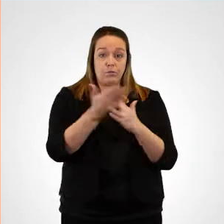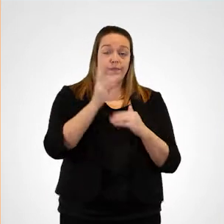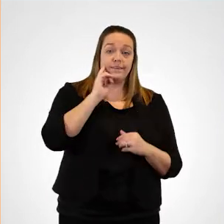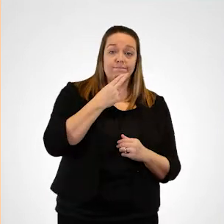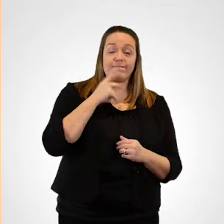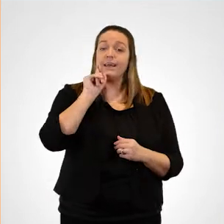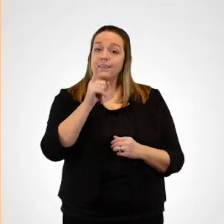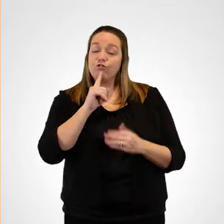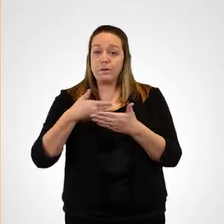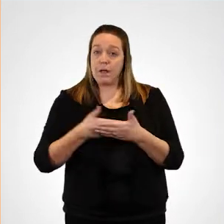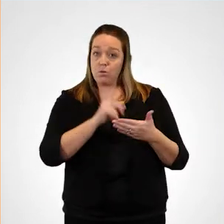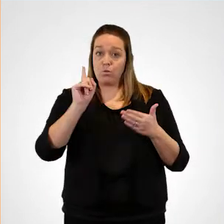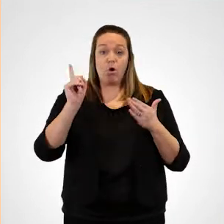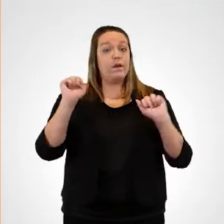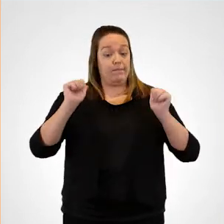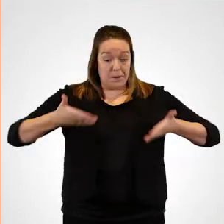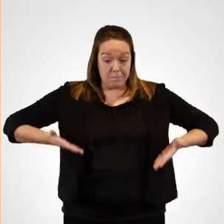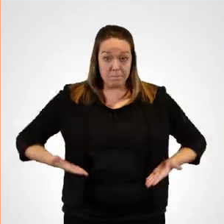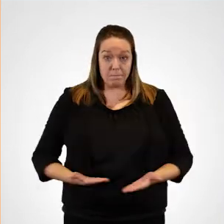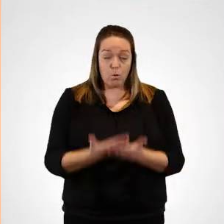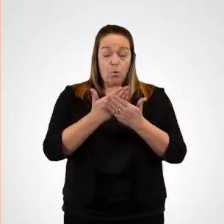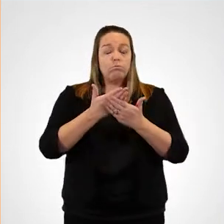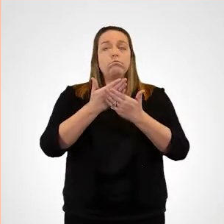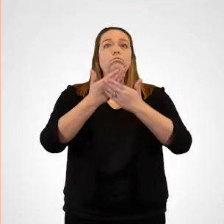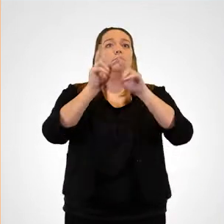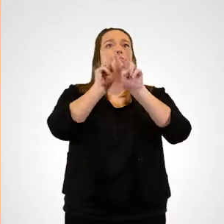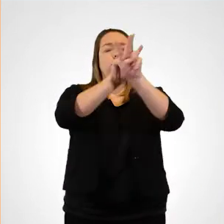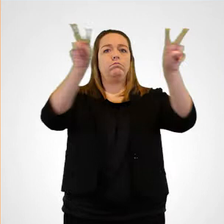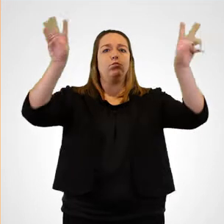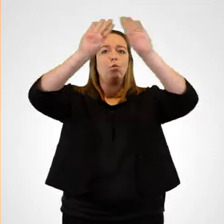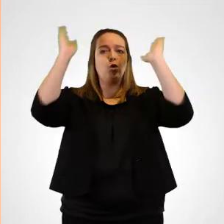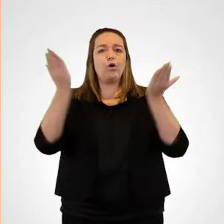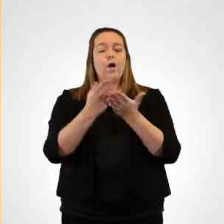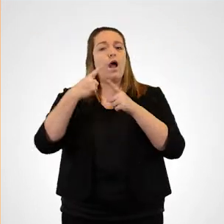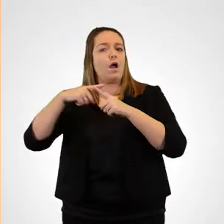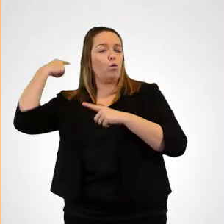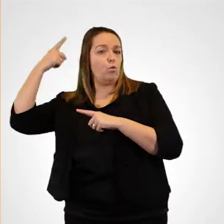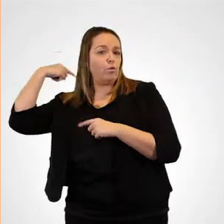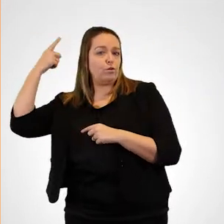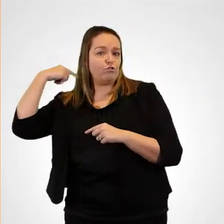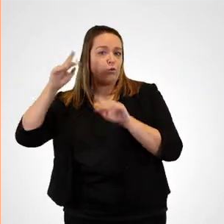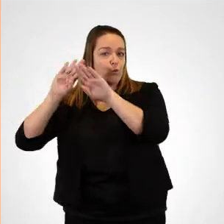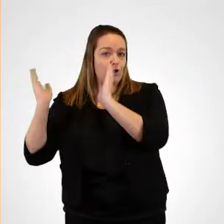which of course is after birth they've suddenly got the visual world as well as the auditory one